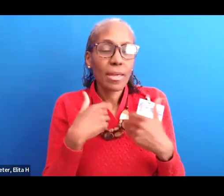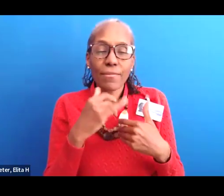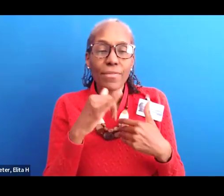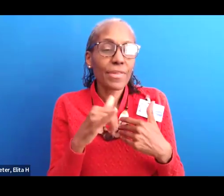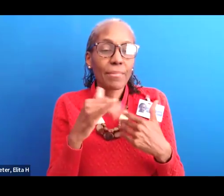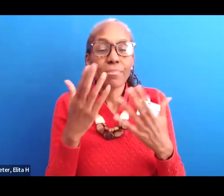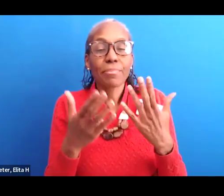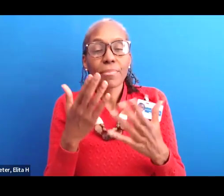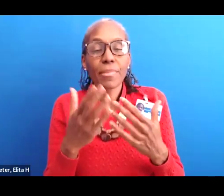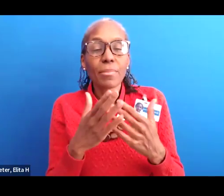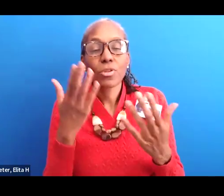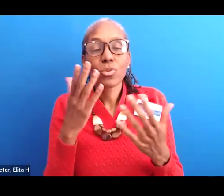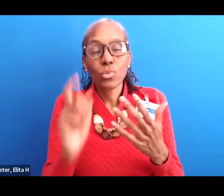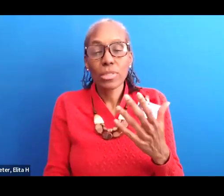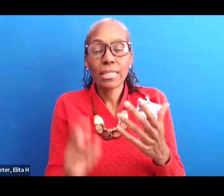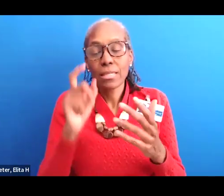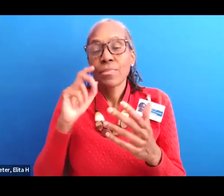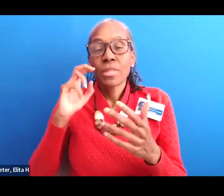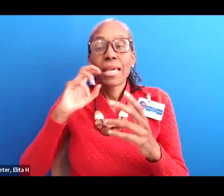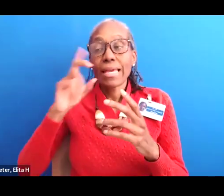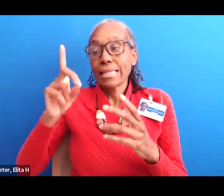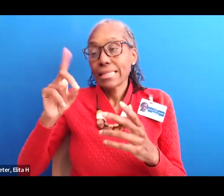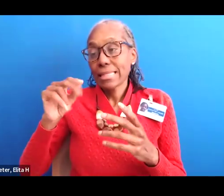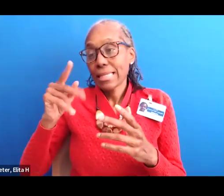You might need a urodynamic test because as I was talking about